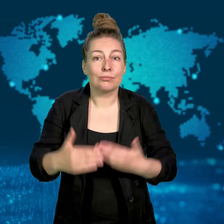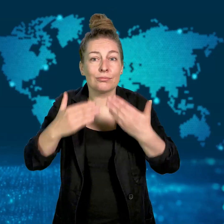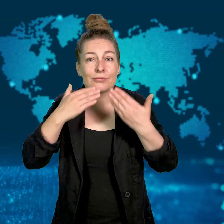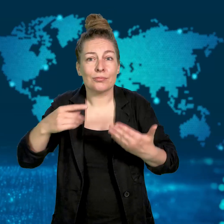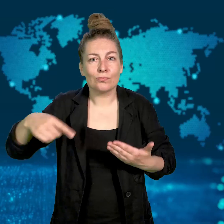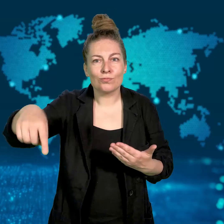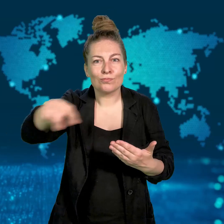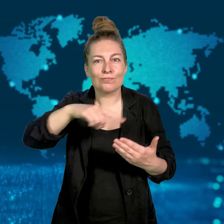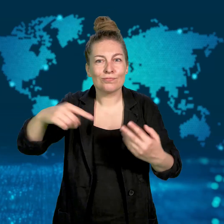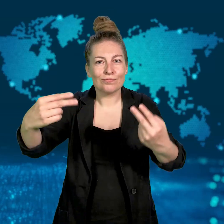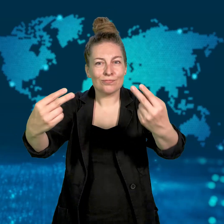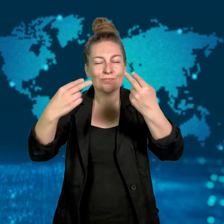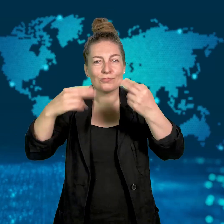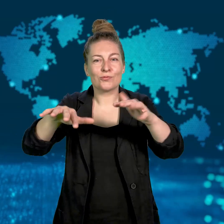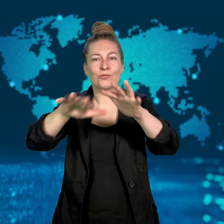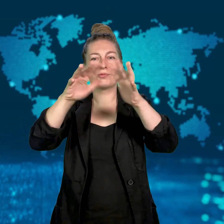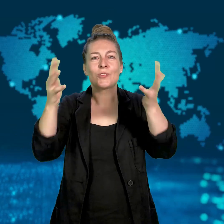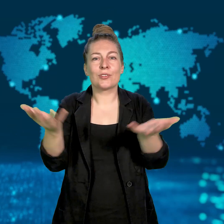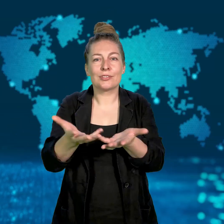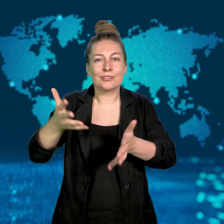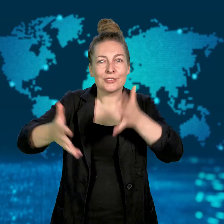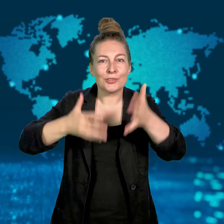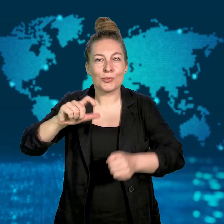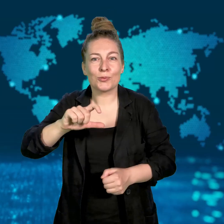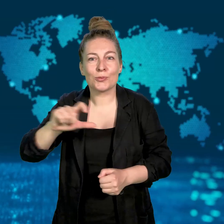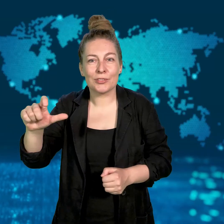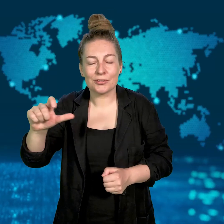Thank you for watching WorldSign Week.